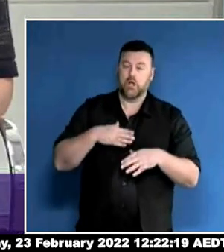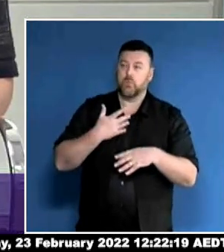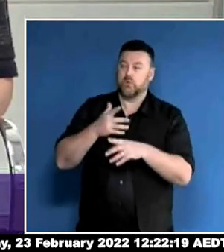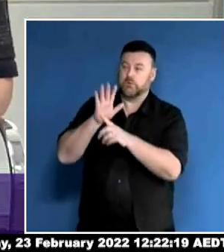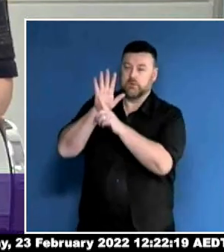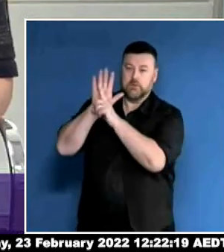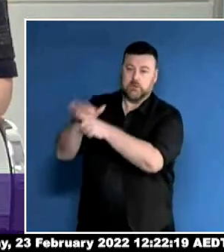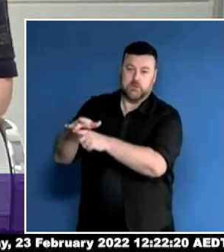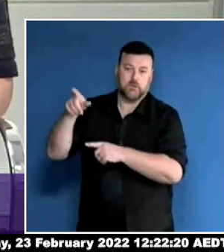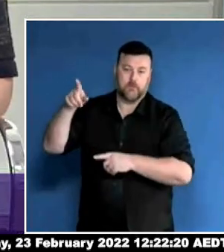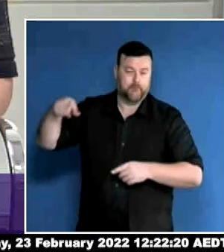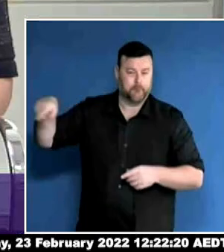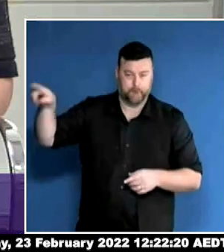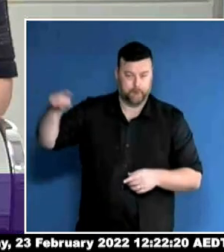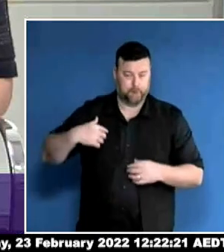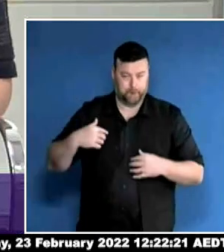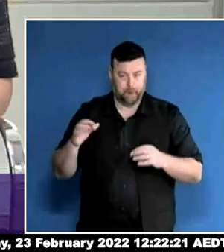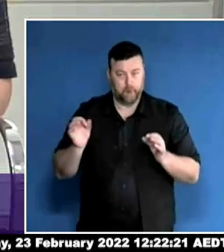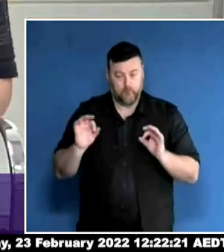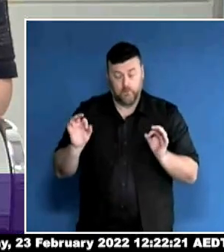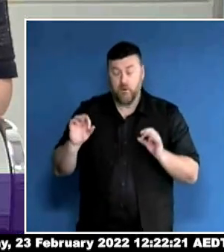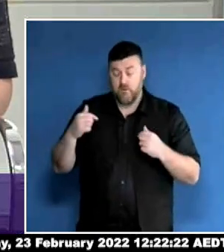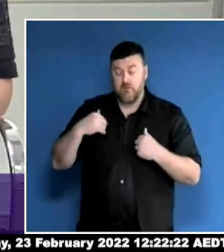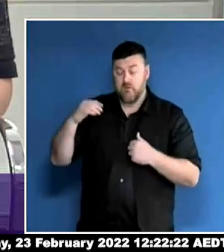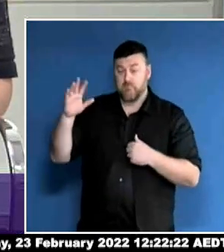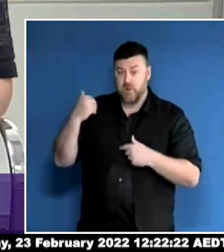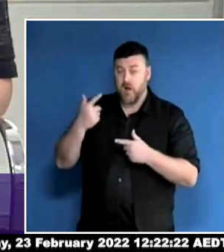them as well to know they struggle with those quotas.